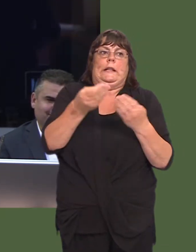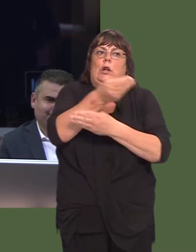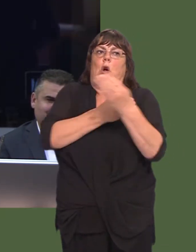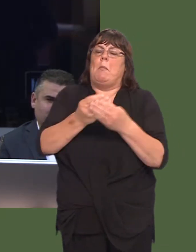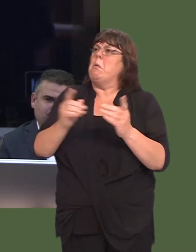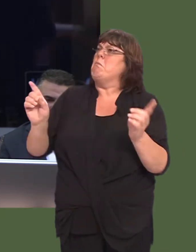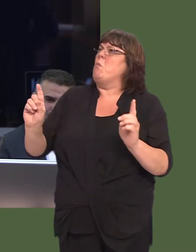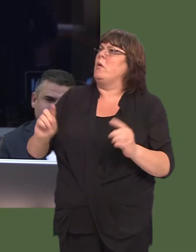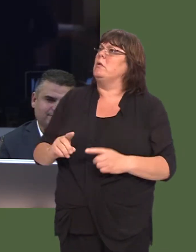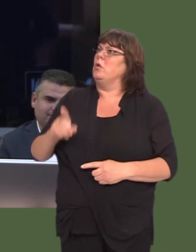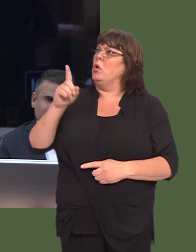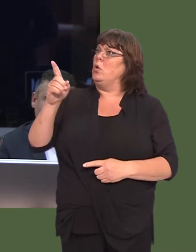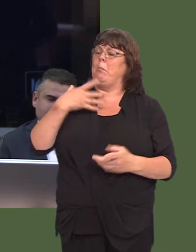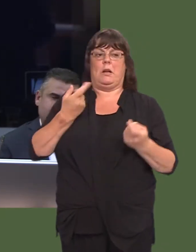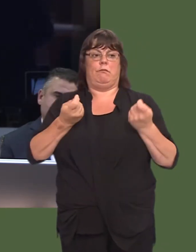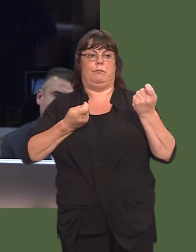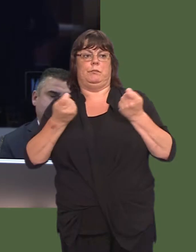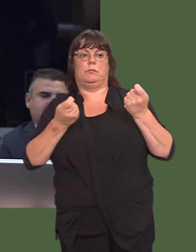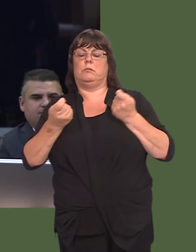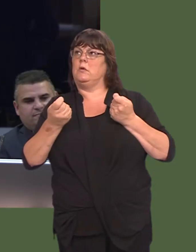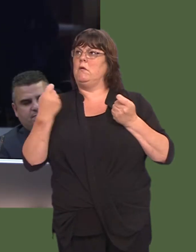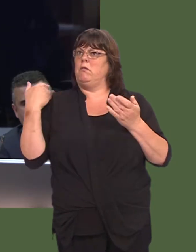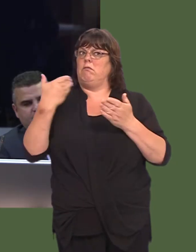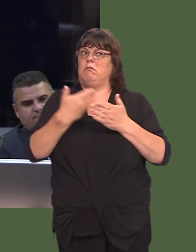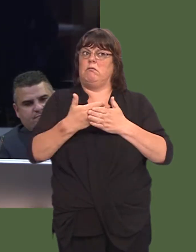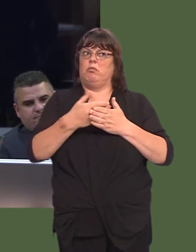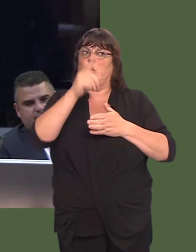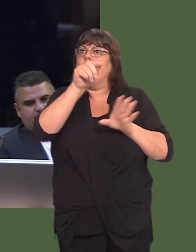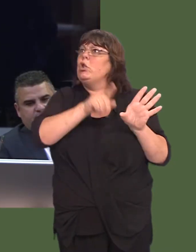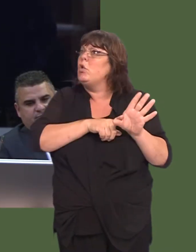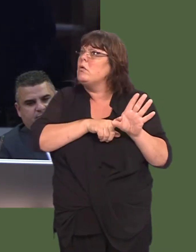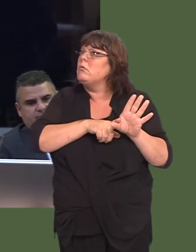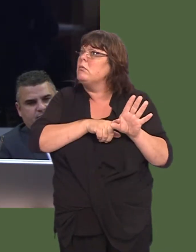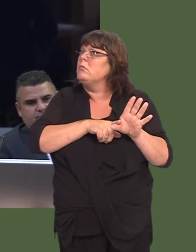And, given the fact that youíve been in power in Wales for almost 20 years, and for a good